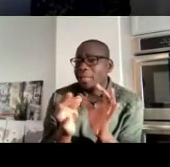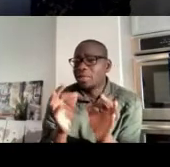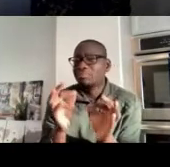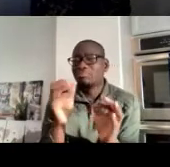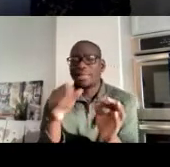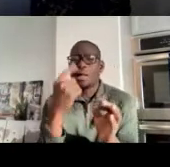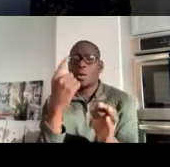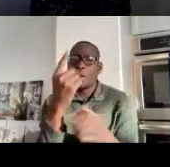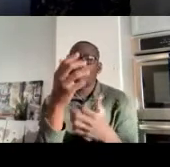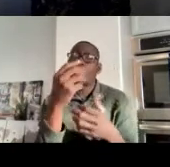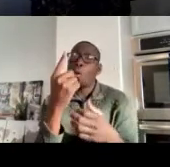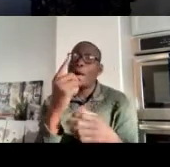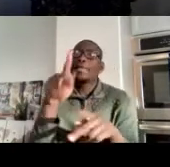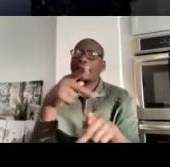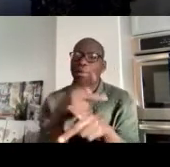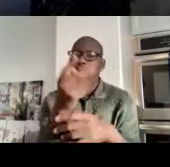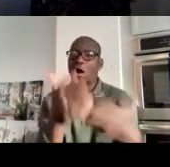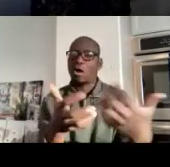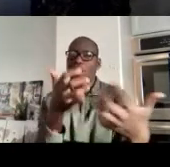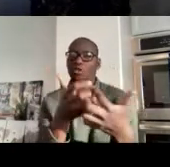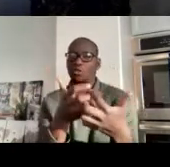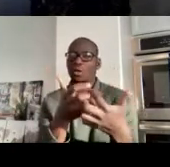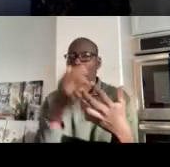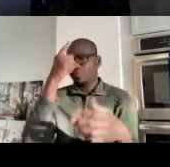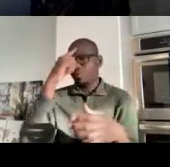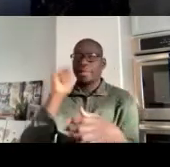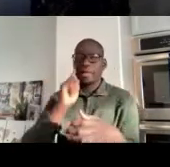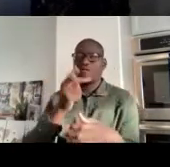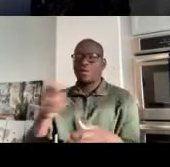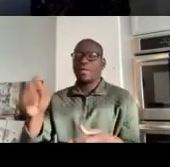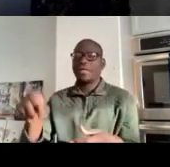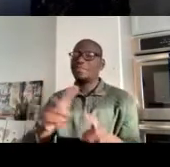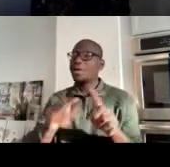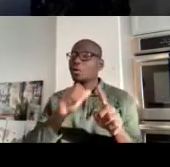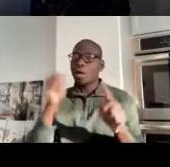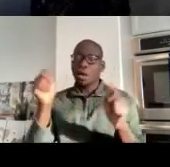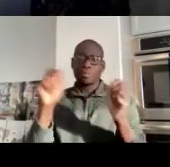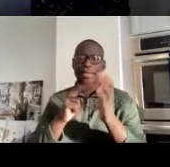they need an interpreter. And, yes, an interpreter is one type of accommodation for a deaf or hard of